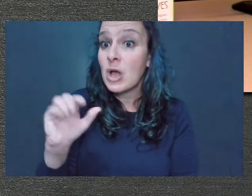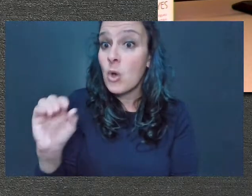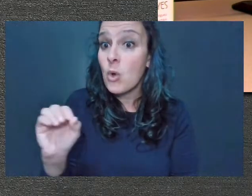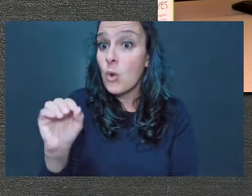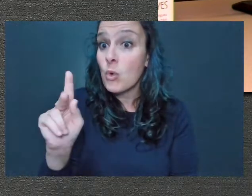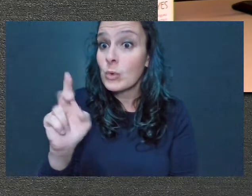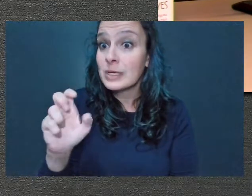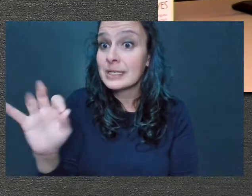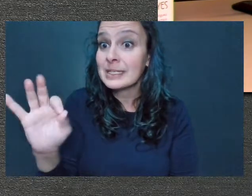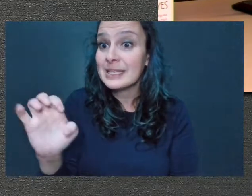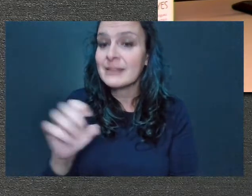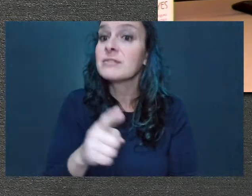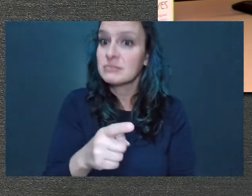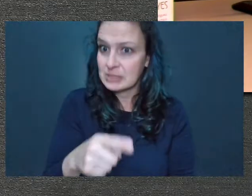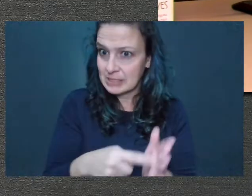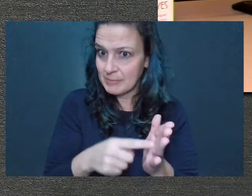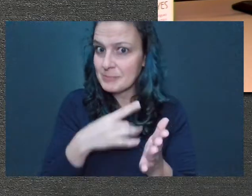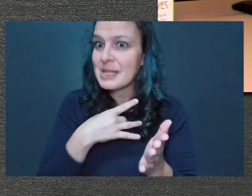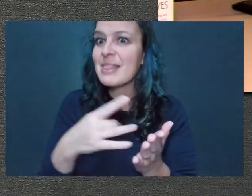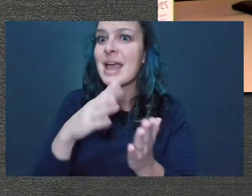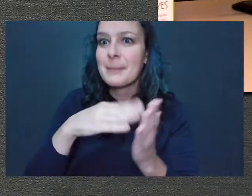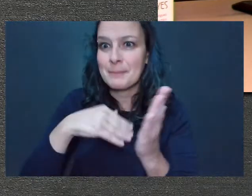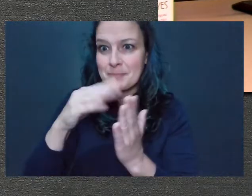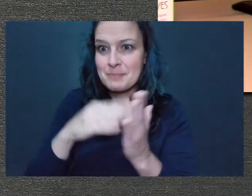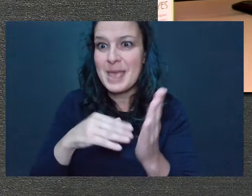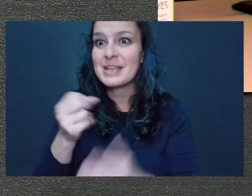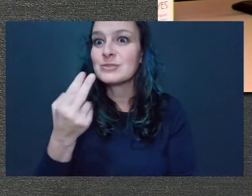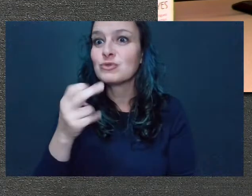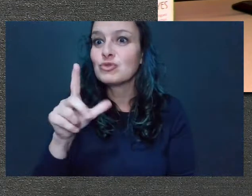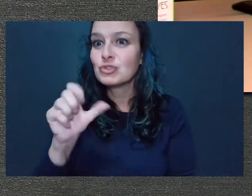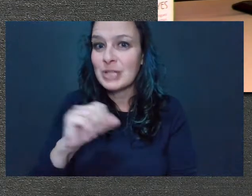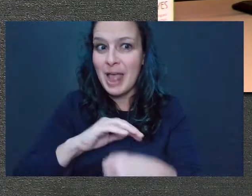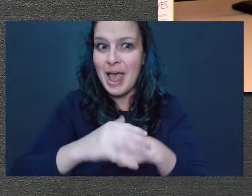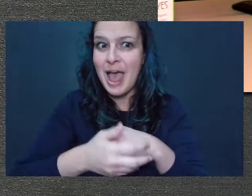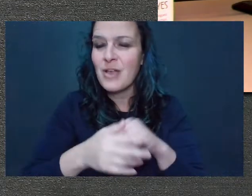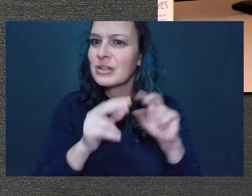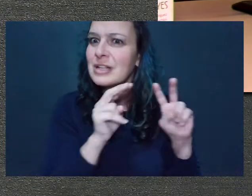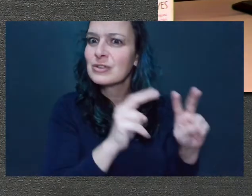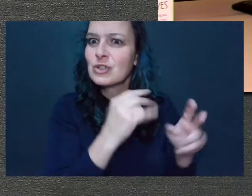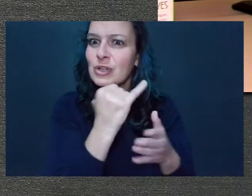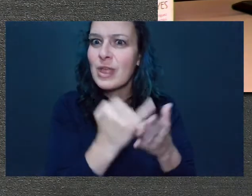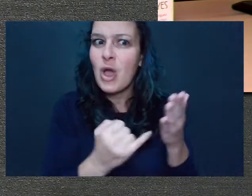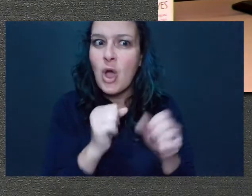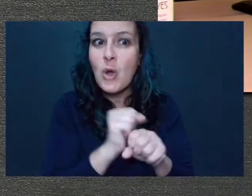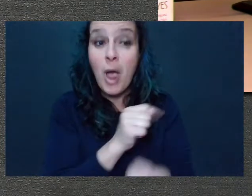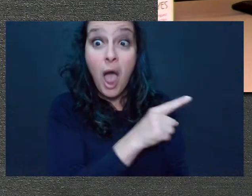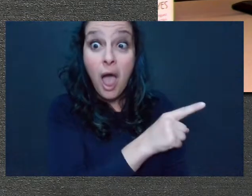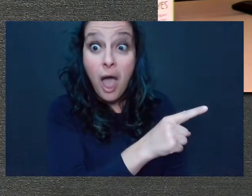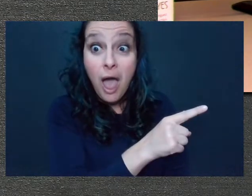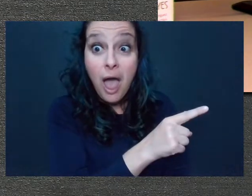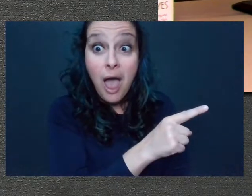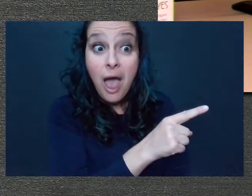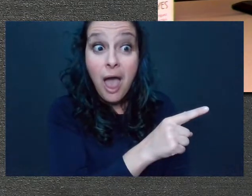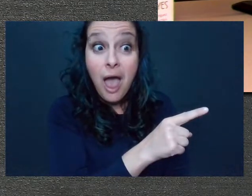Let's look at one of her artworks of her shells. Right here, look.